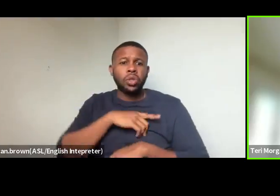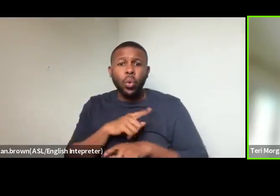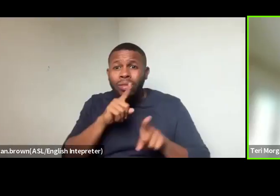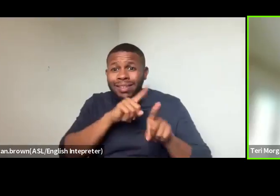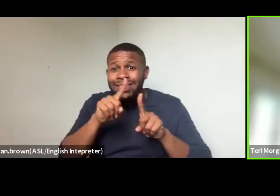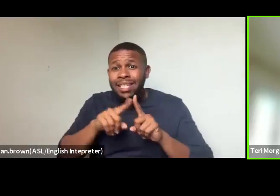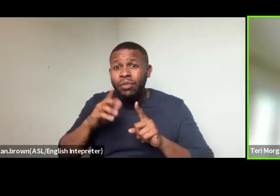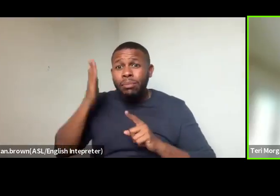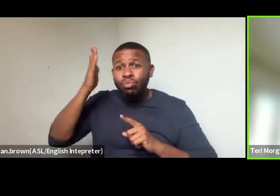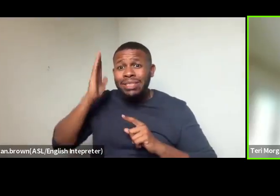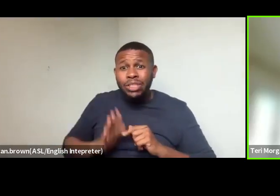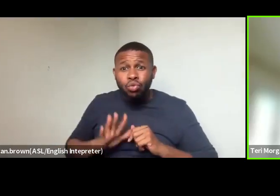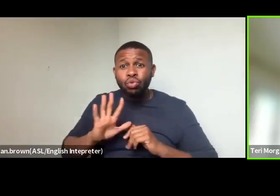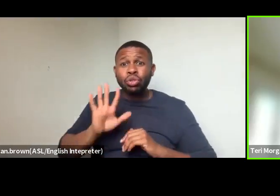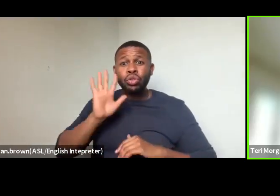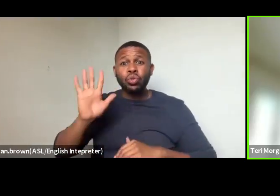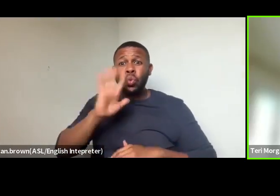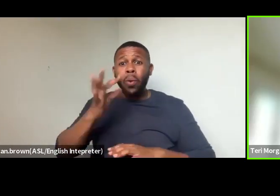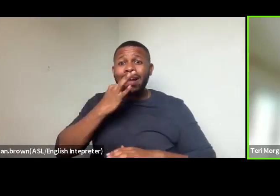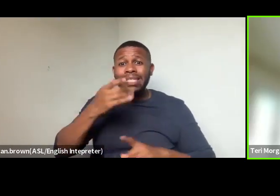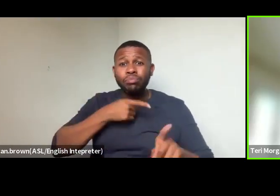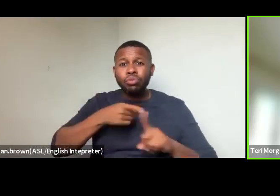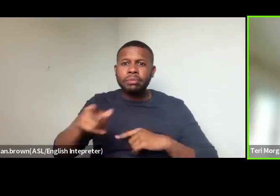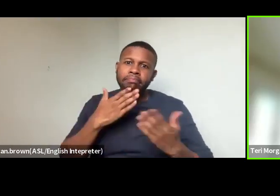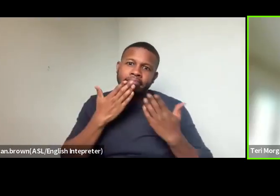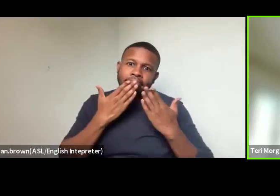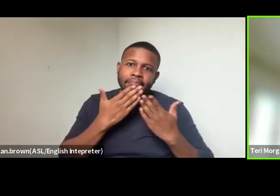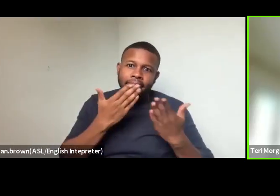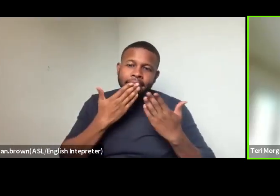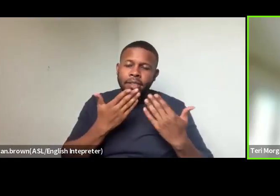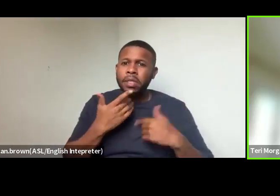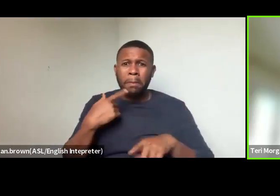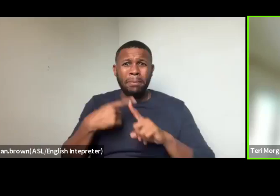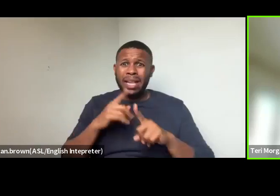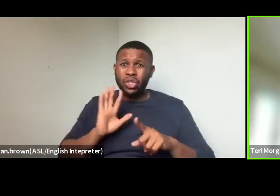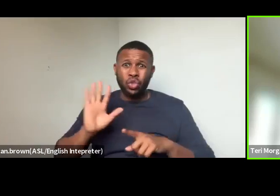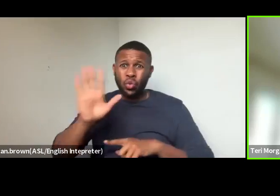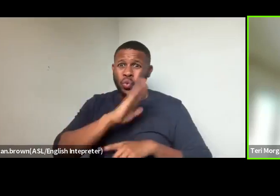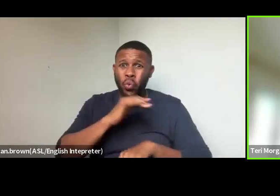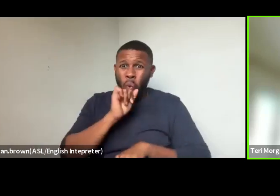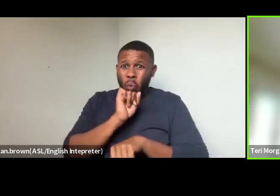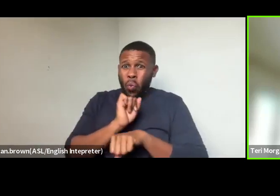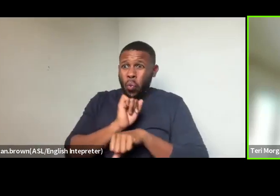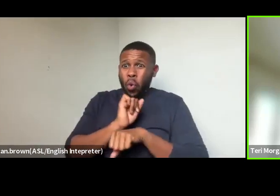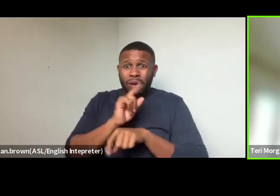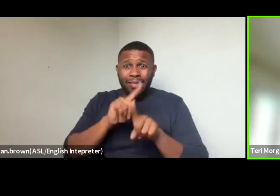We did our own assessment on geographic disparities with the focus of telehealth, but my knowledge and understanding was